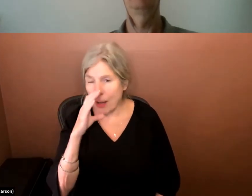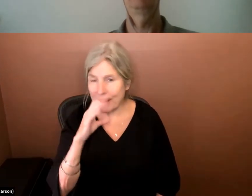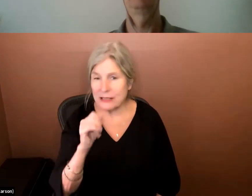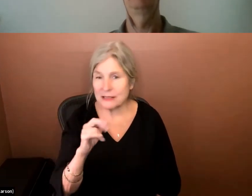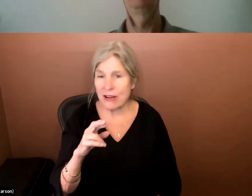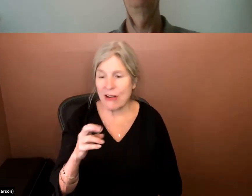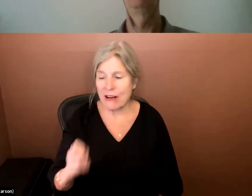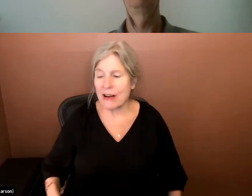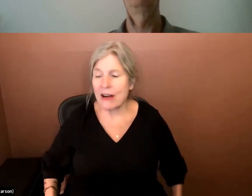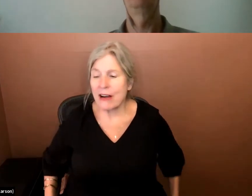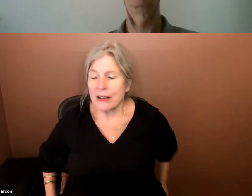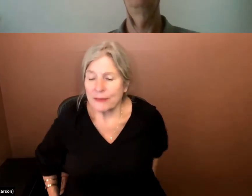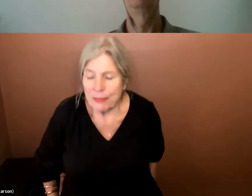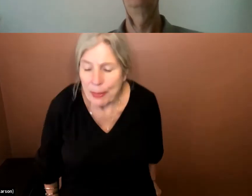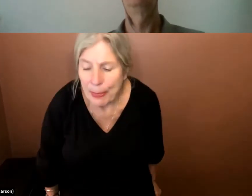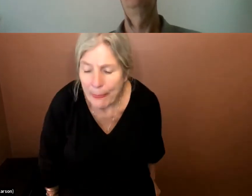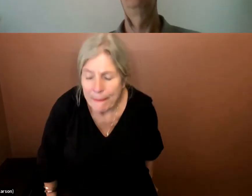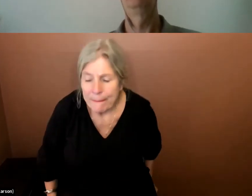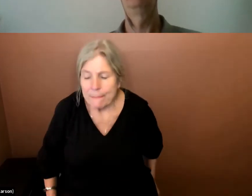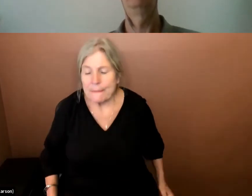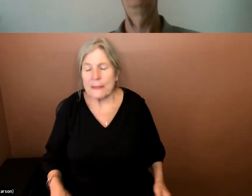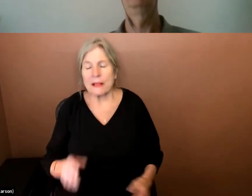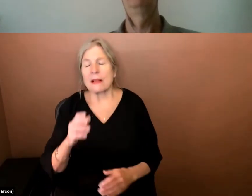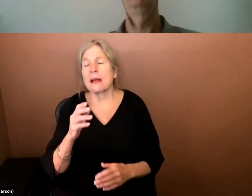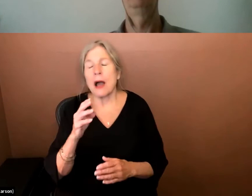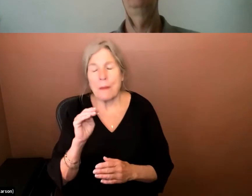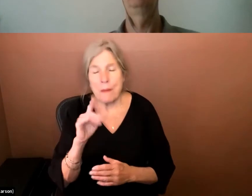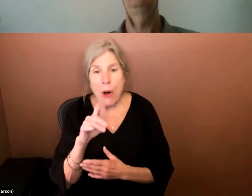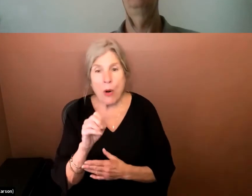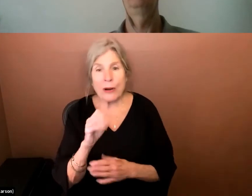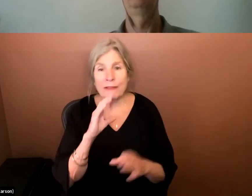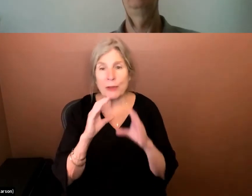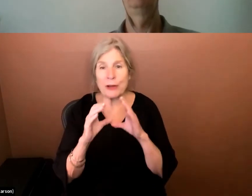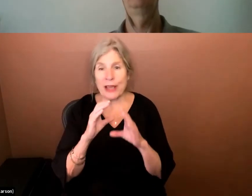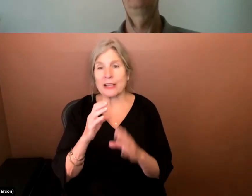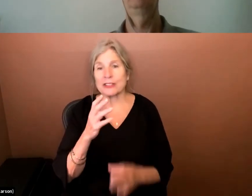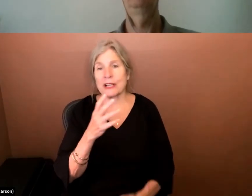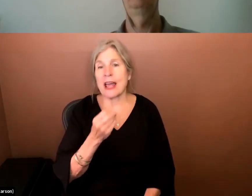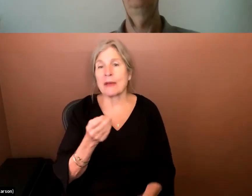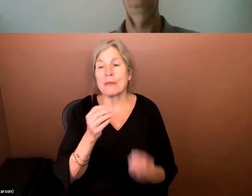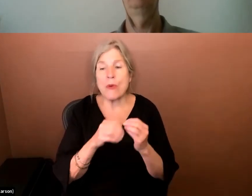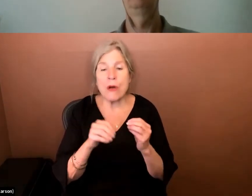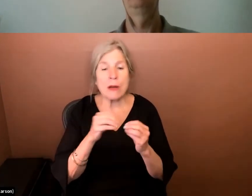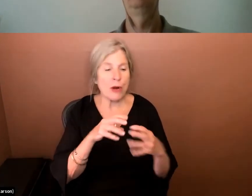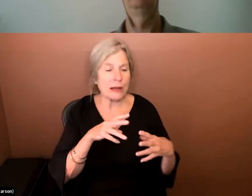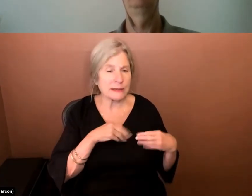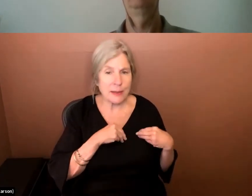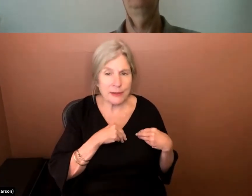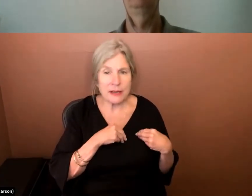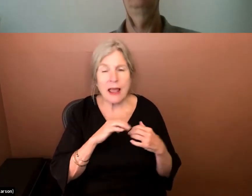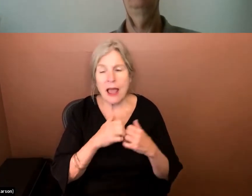, you know, a mode of communication and more and more accepted, how long is it before